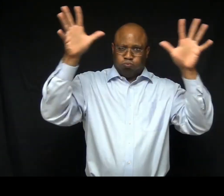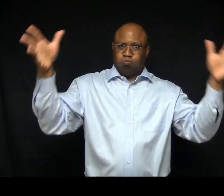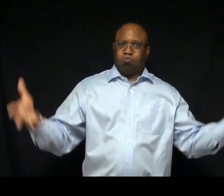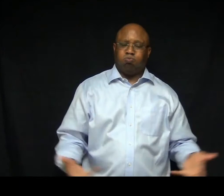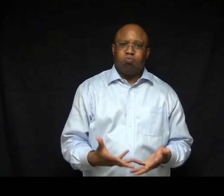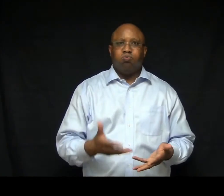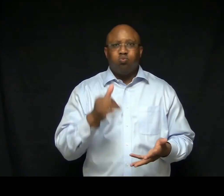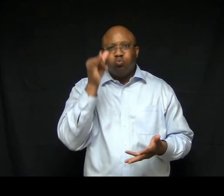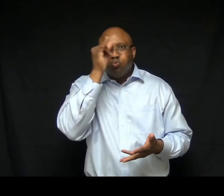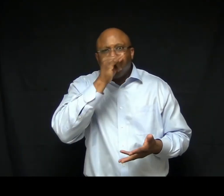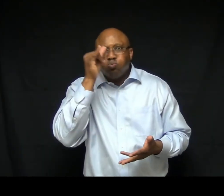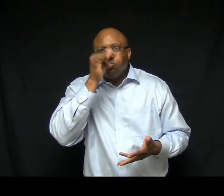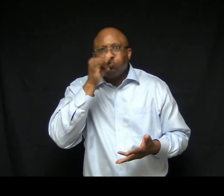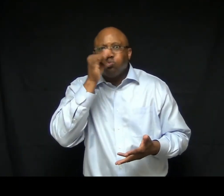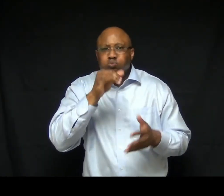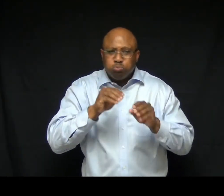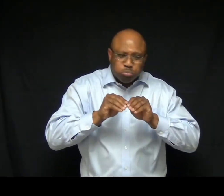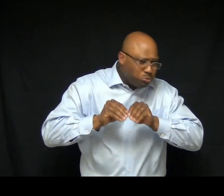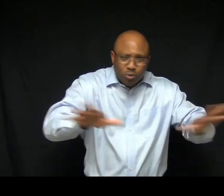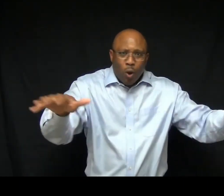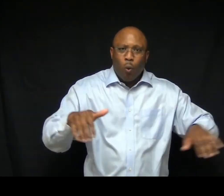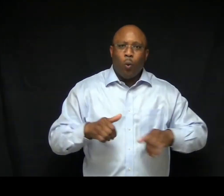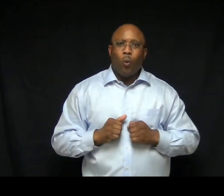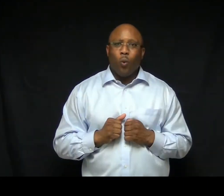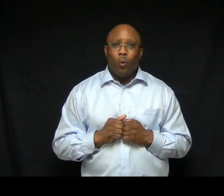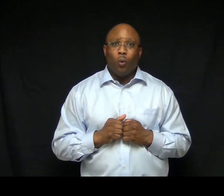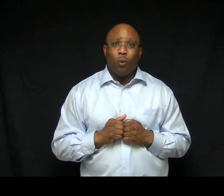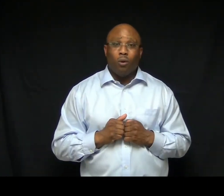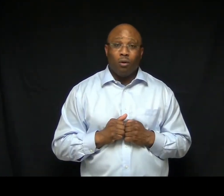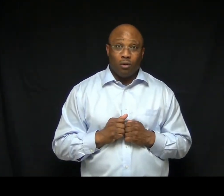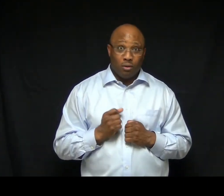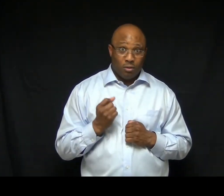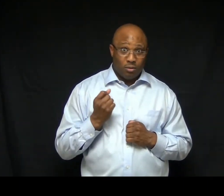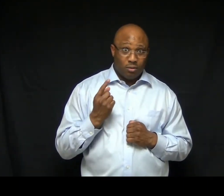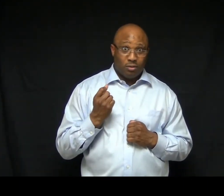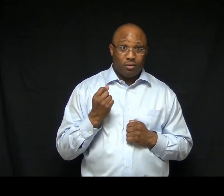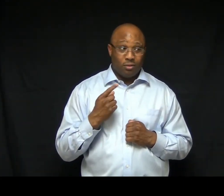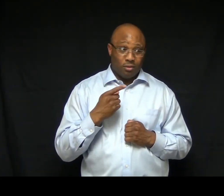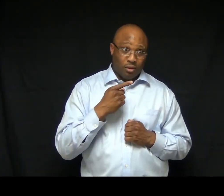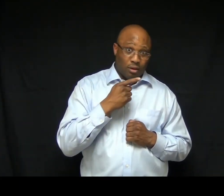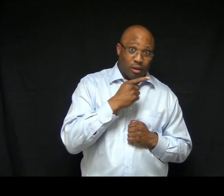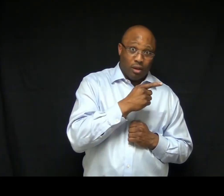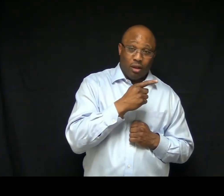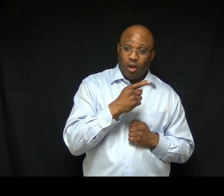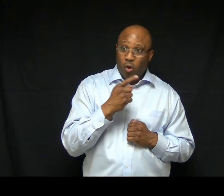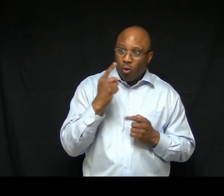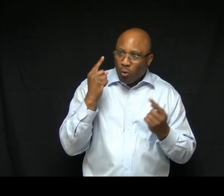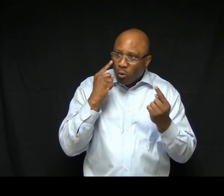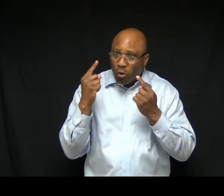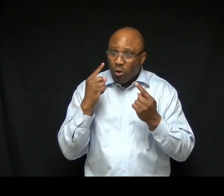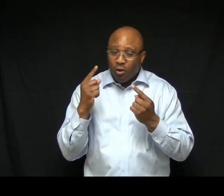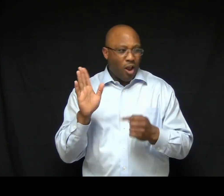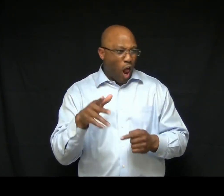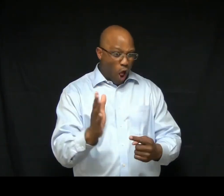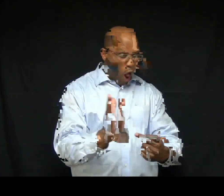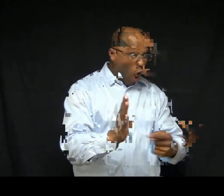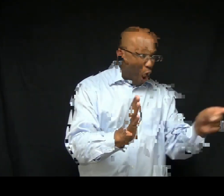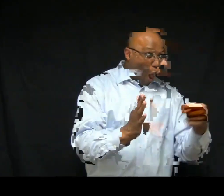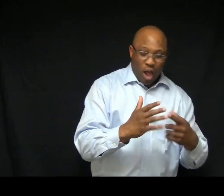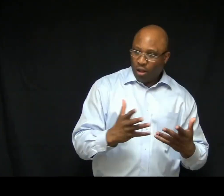with a few clicks of a mouse, making it more damaging